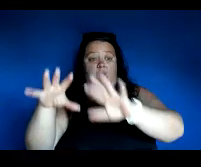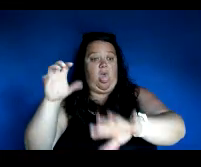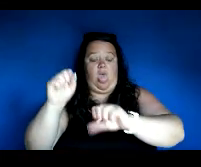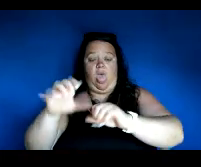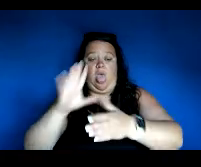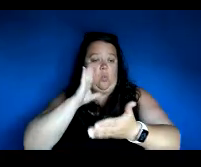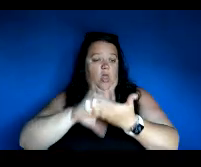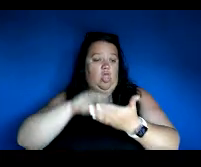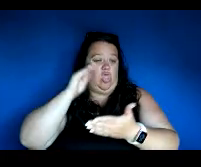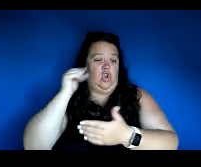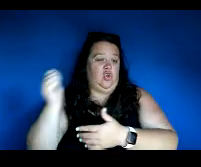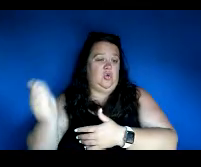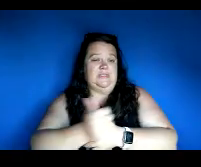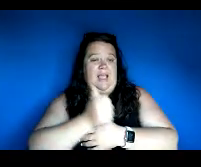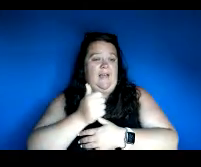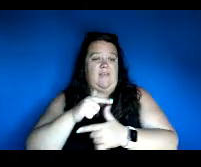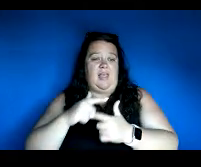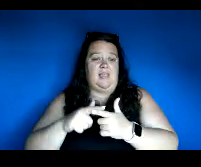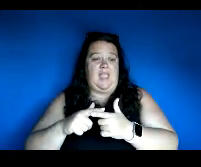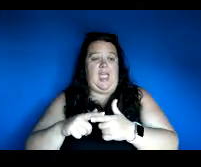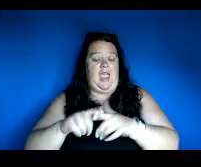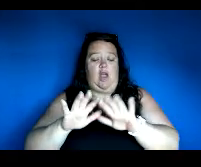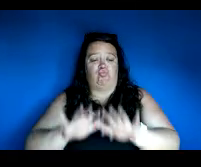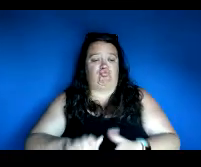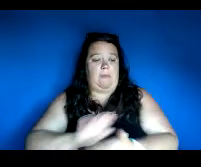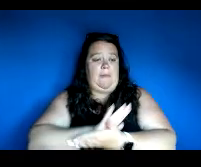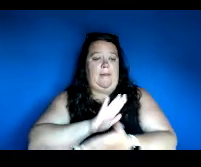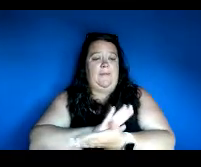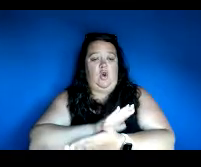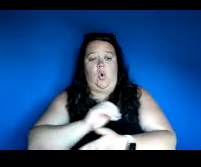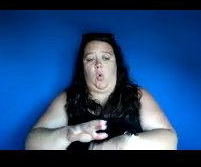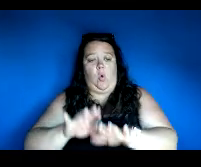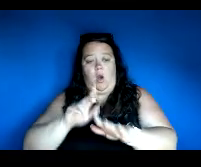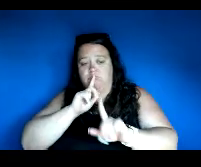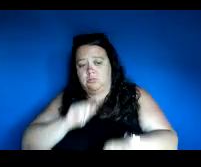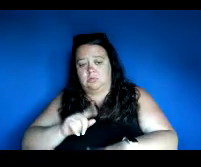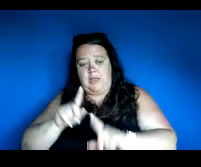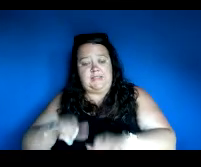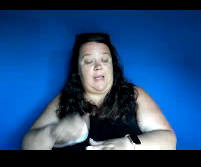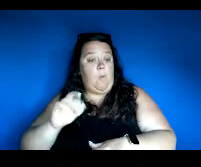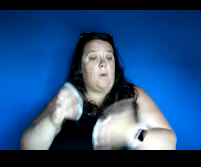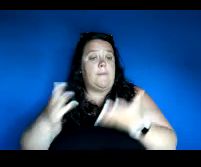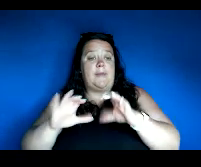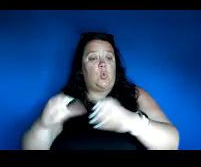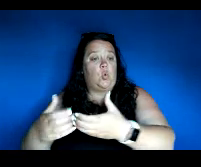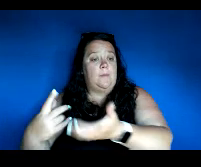and present it via paper or via an exam, or are there gonna be group discussions or, you know,